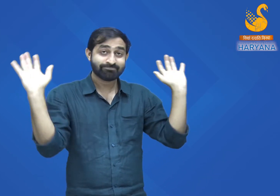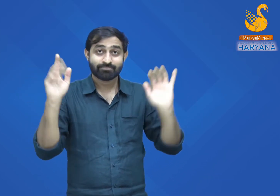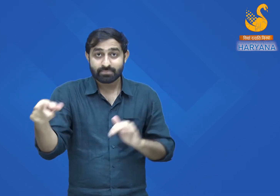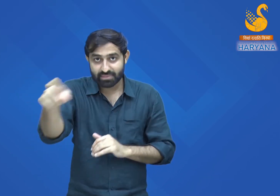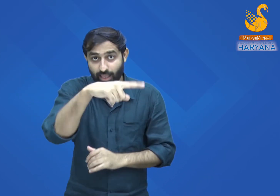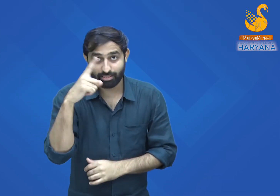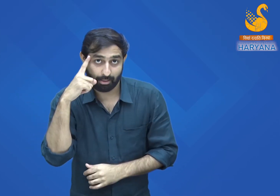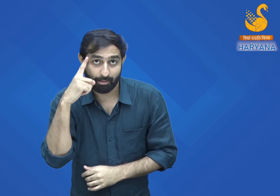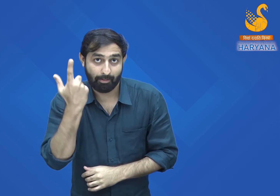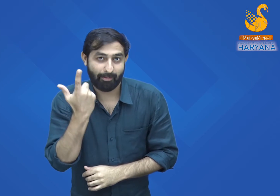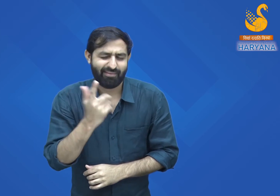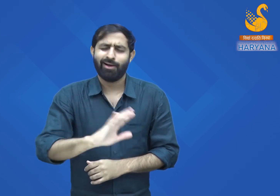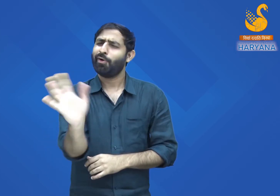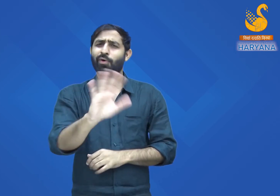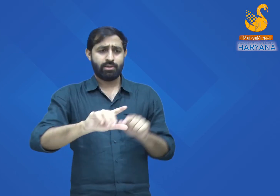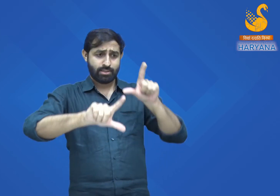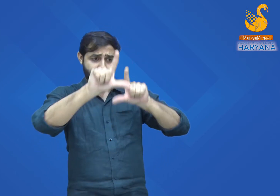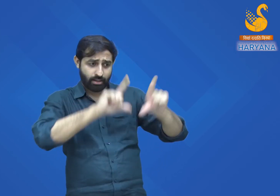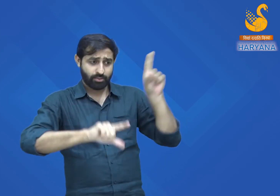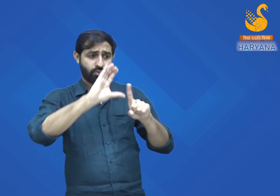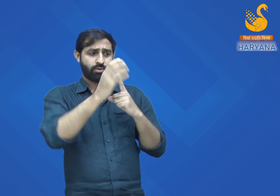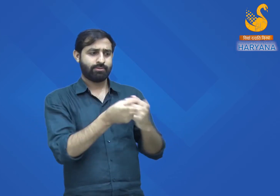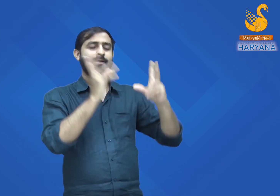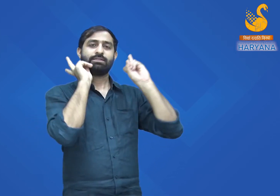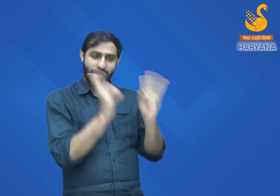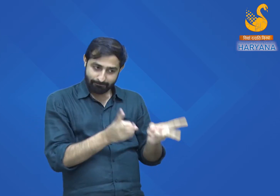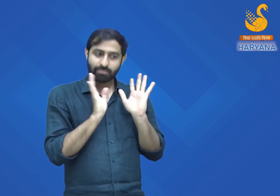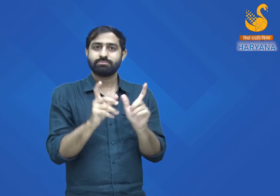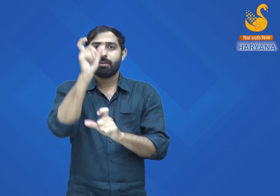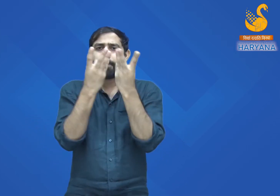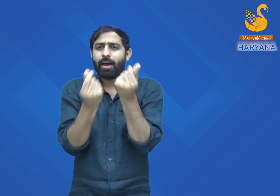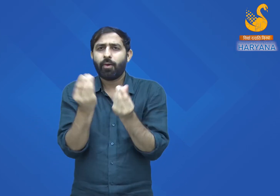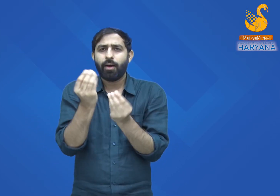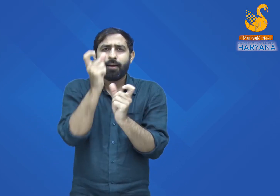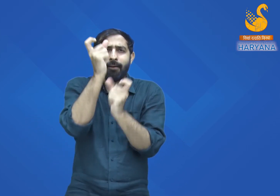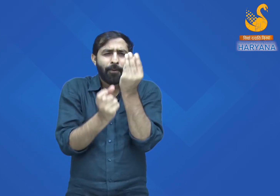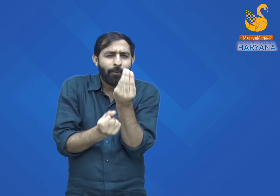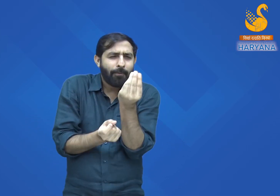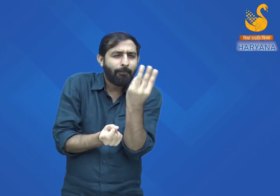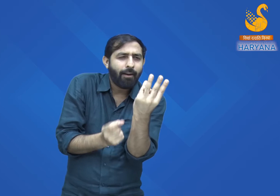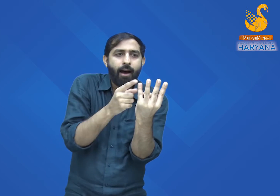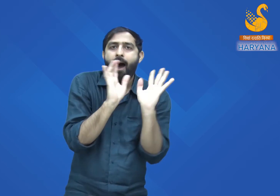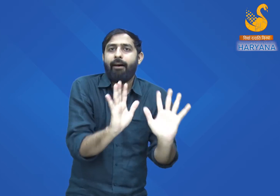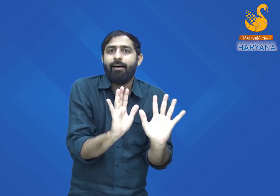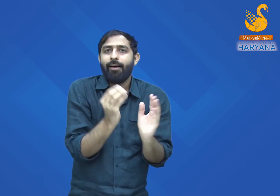Do you think it will happen? No, these historical upheavals or disturbances does not stop the truth